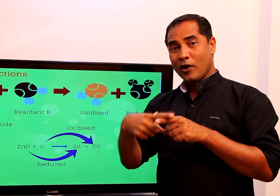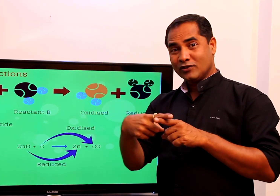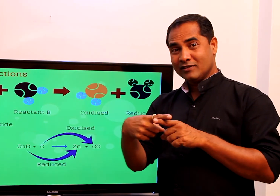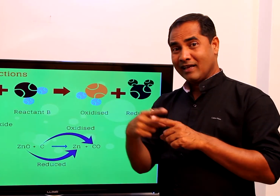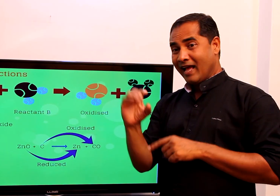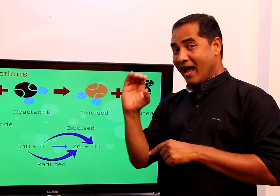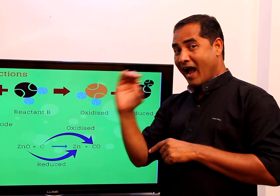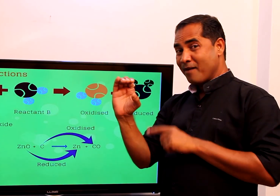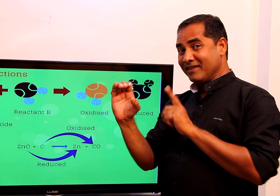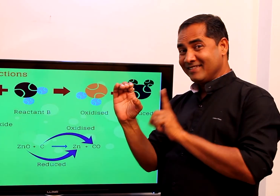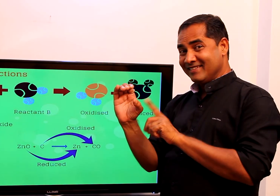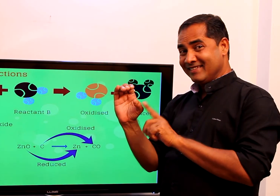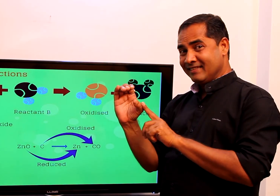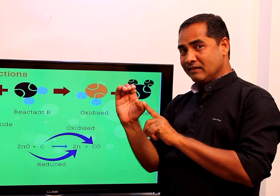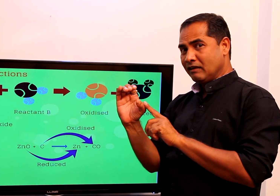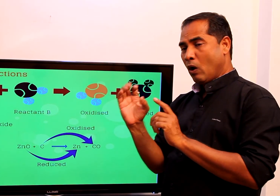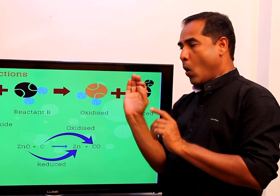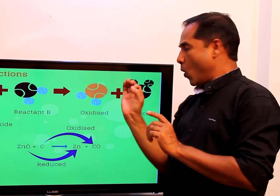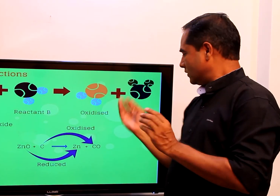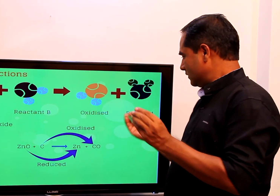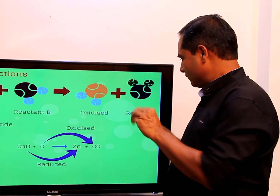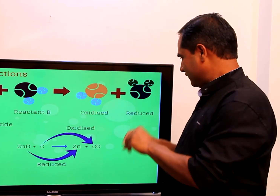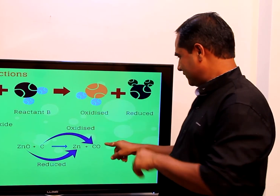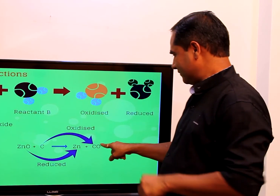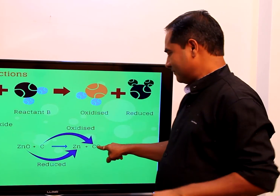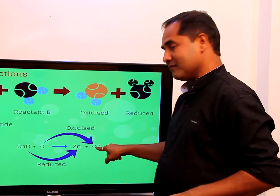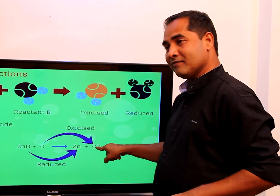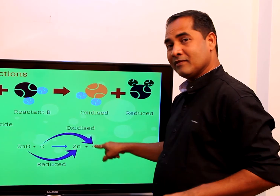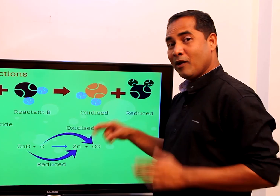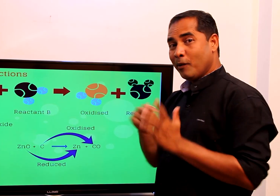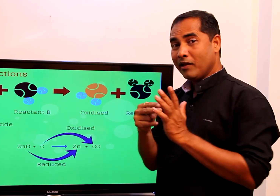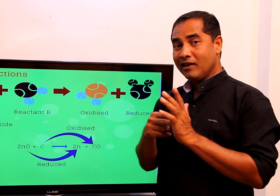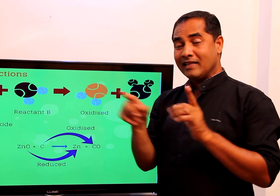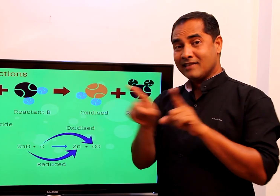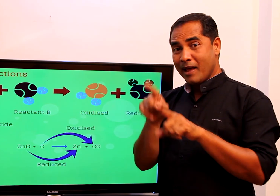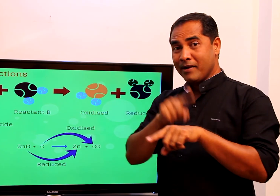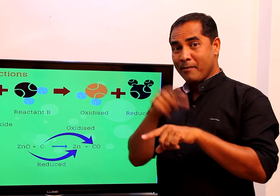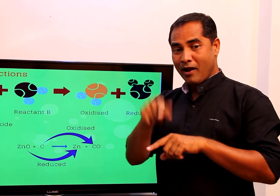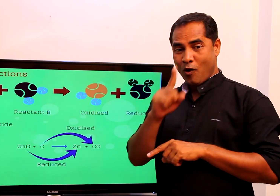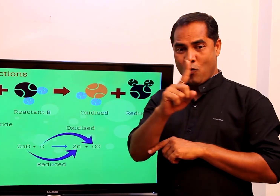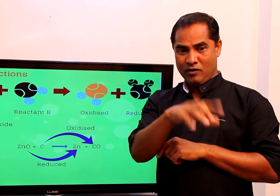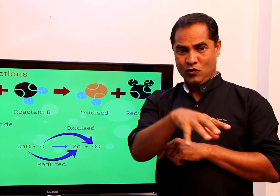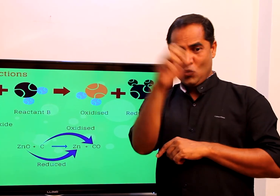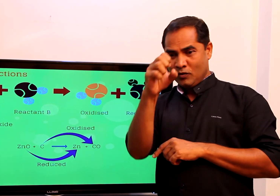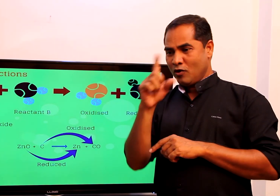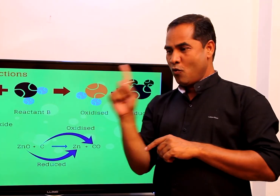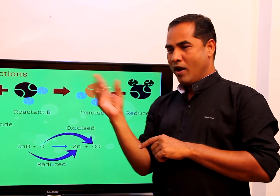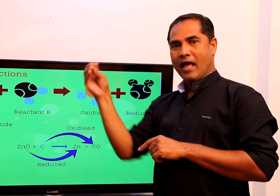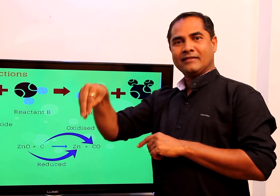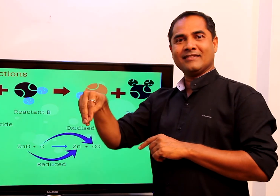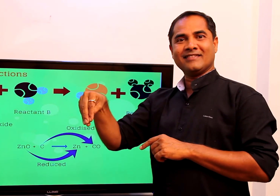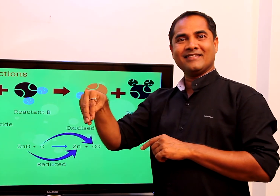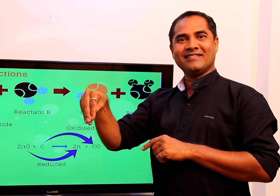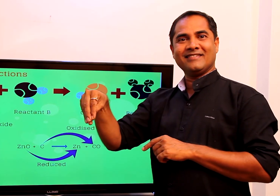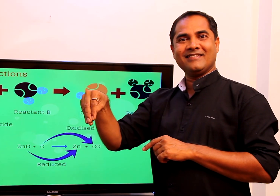plus the carbon which was only C now get oxidized. So, the oxygen is